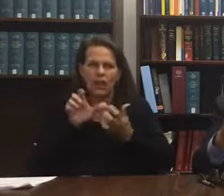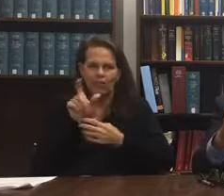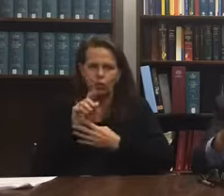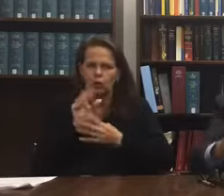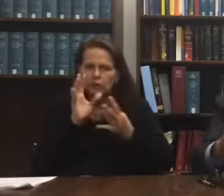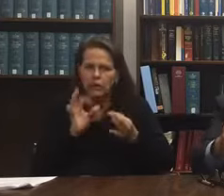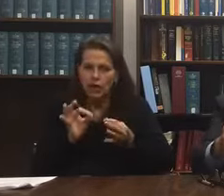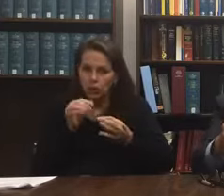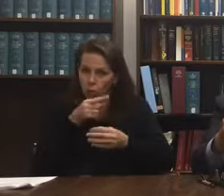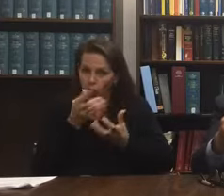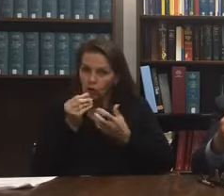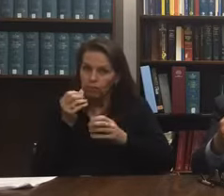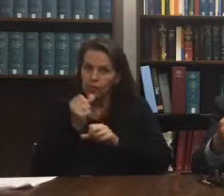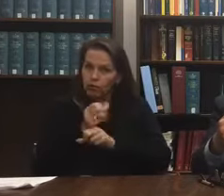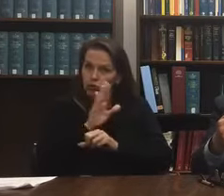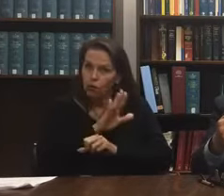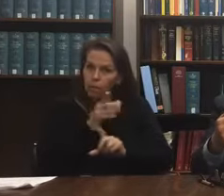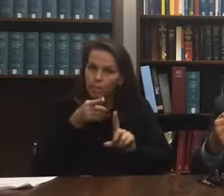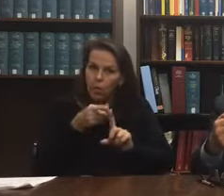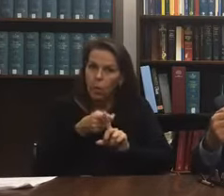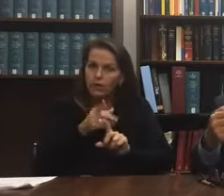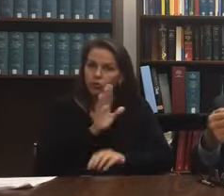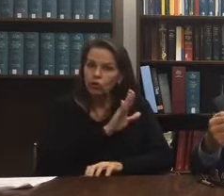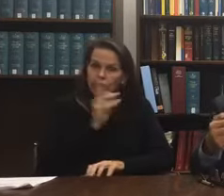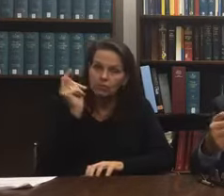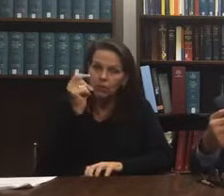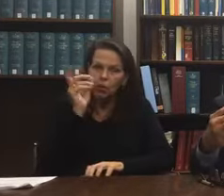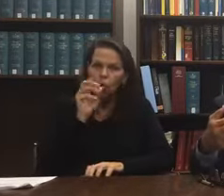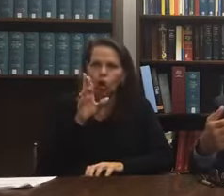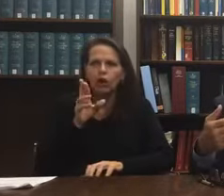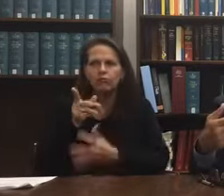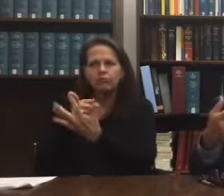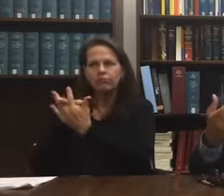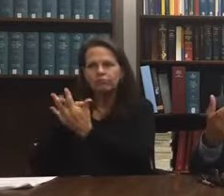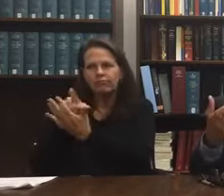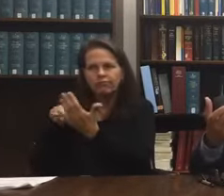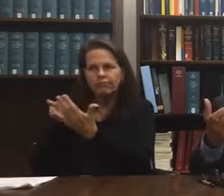points in your testimony or you want to try and cross-examine them some things